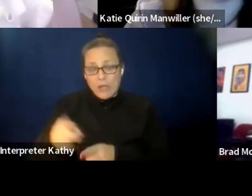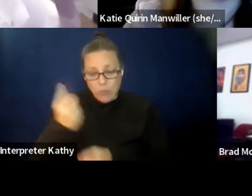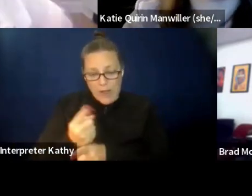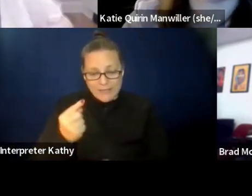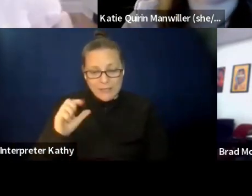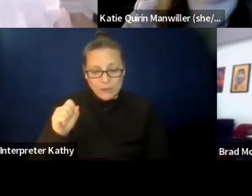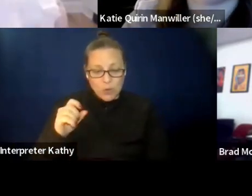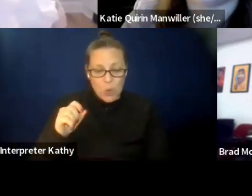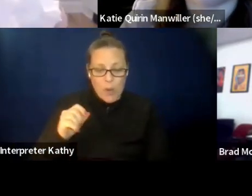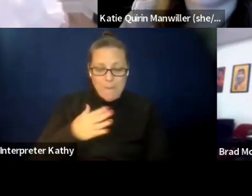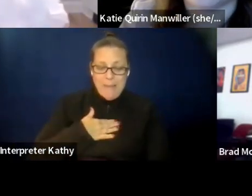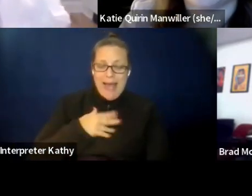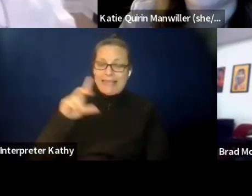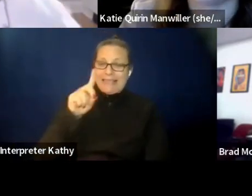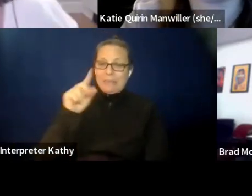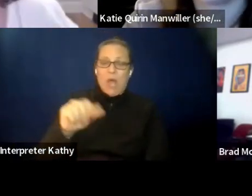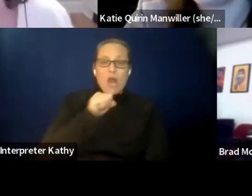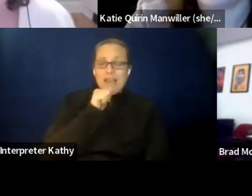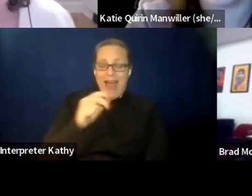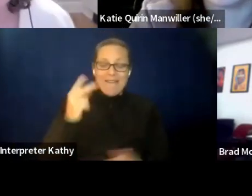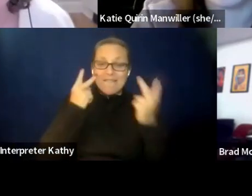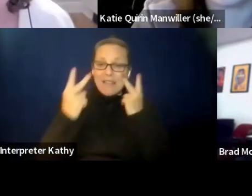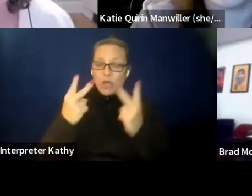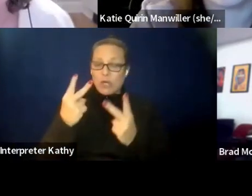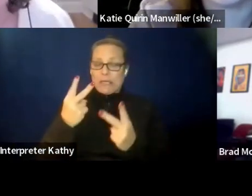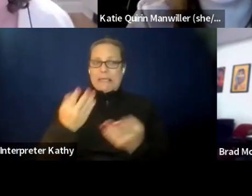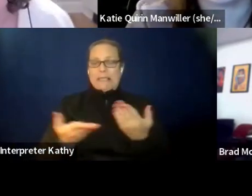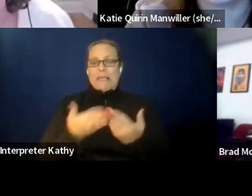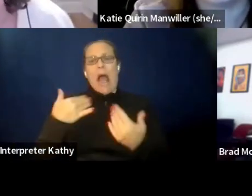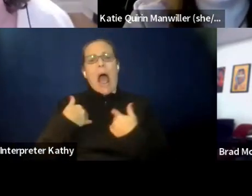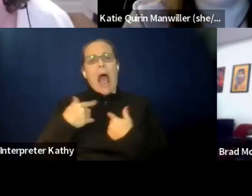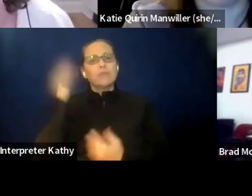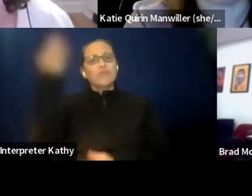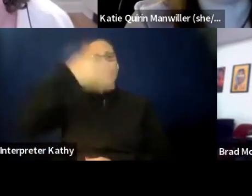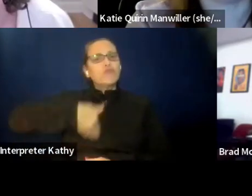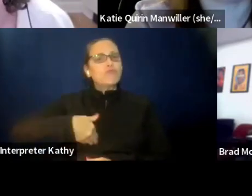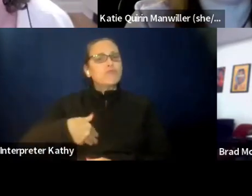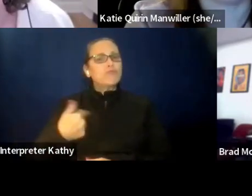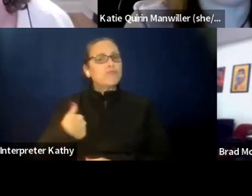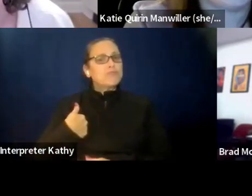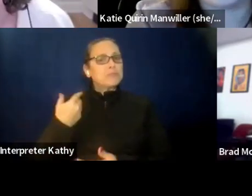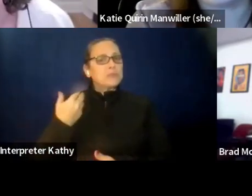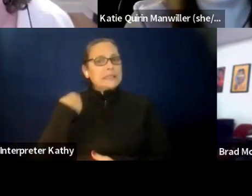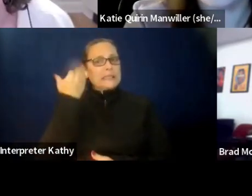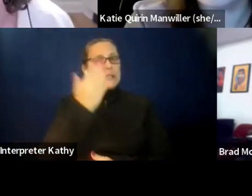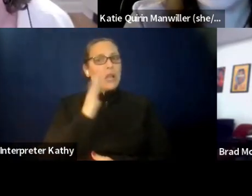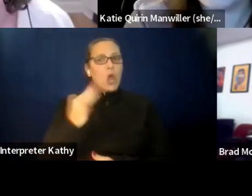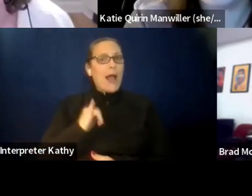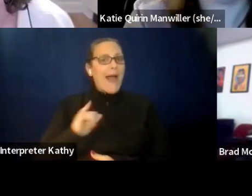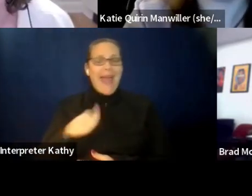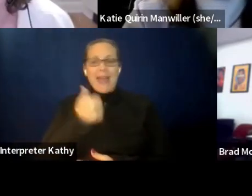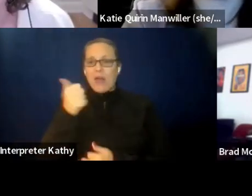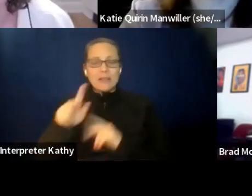In some ways, I'm a white lady, which is 80% of the field and my disabilities are not